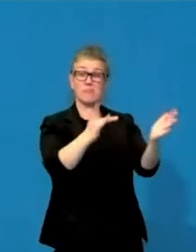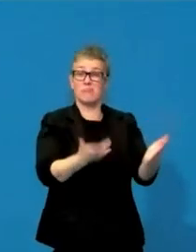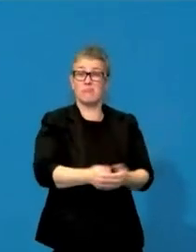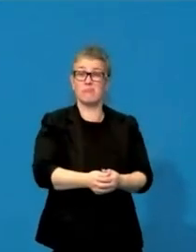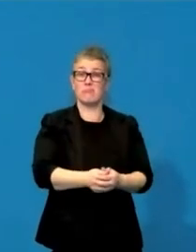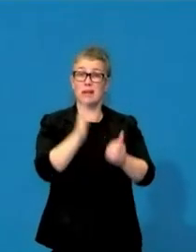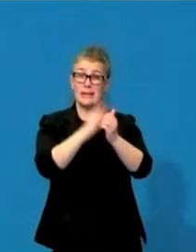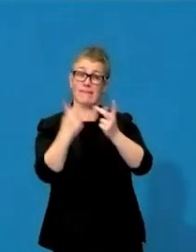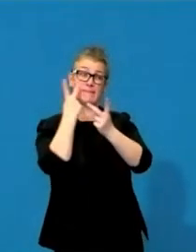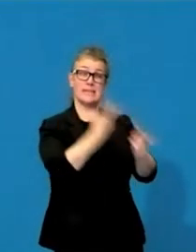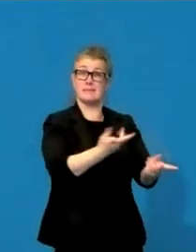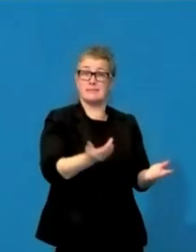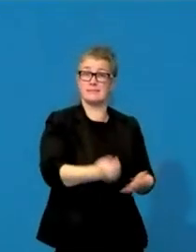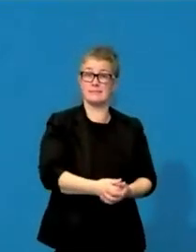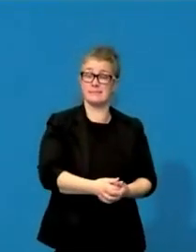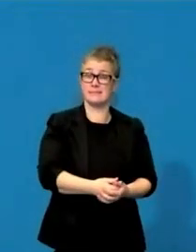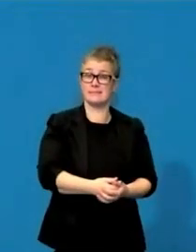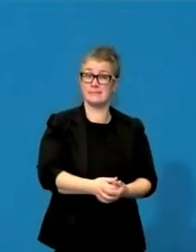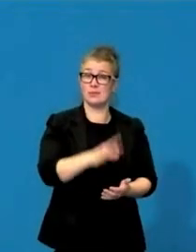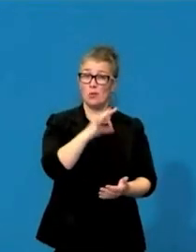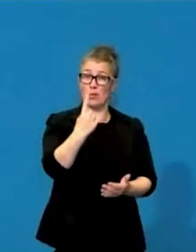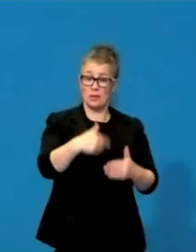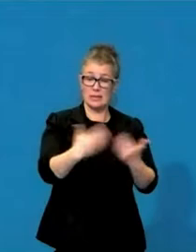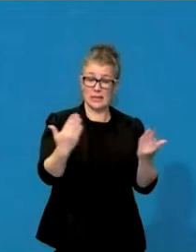They never spent a day there. And I heard something again, if you don't wake up there,